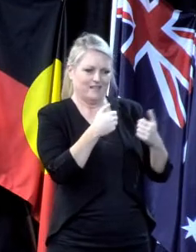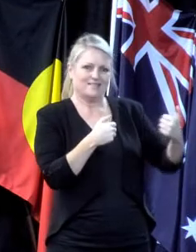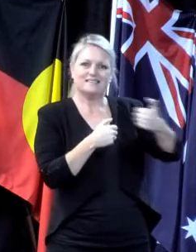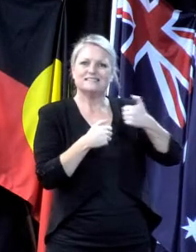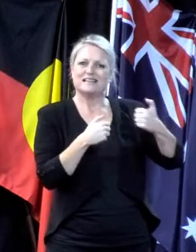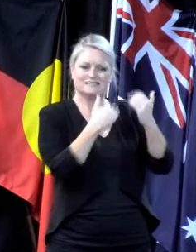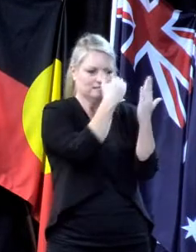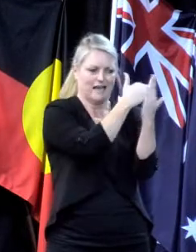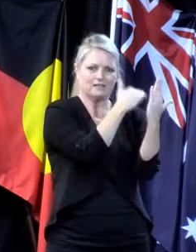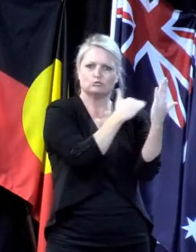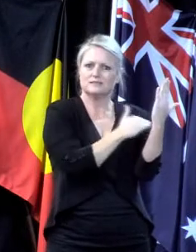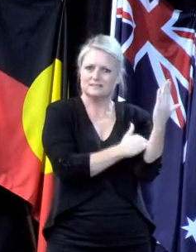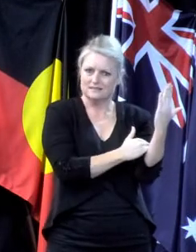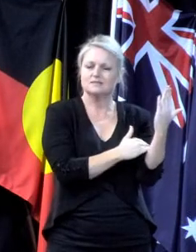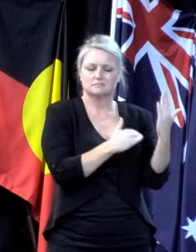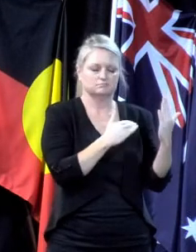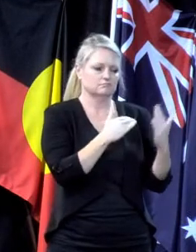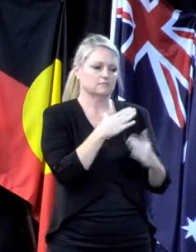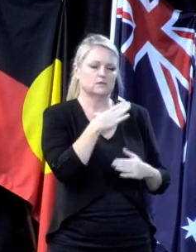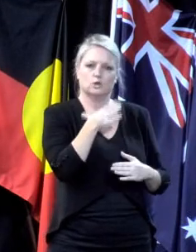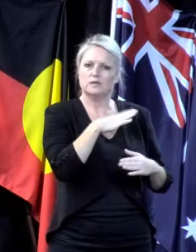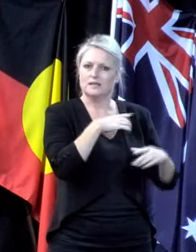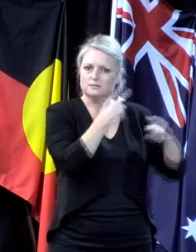The other thing I just wanted to ask about this is